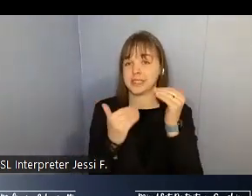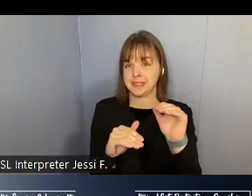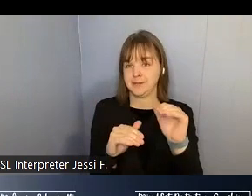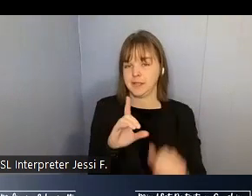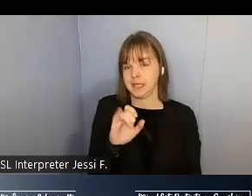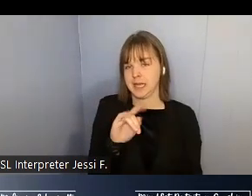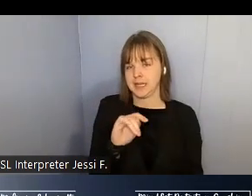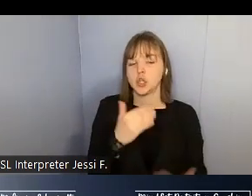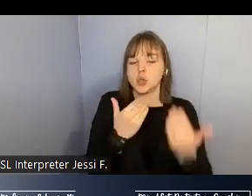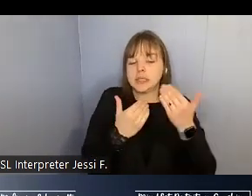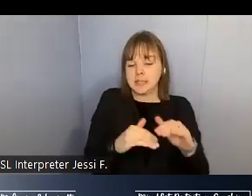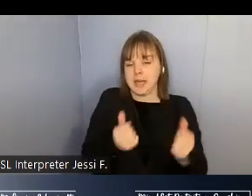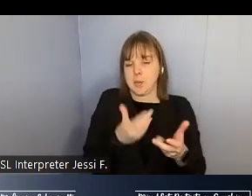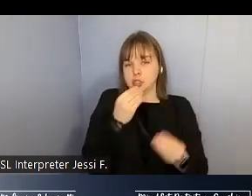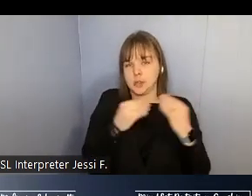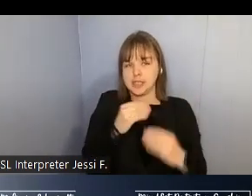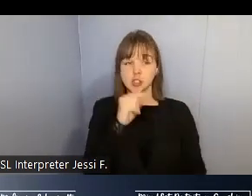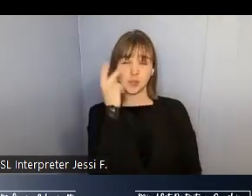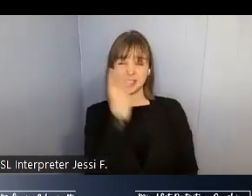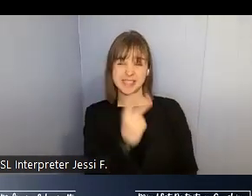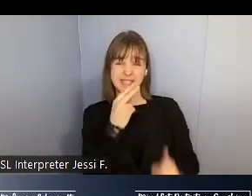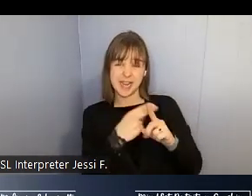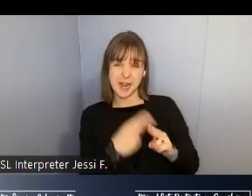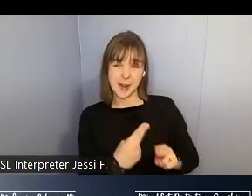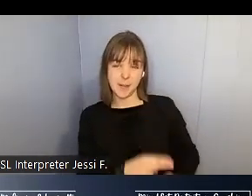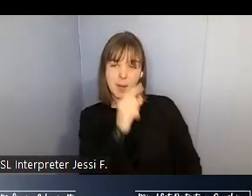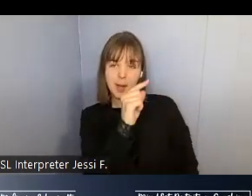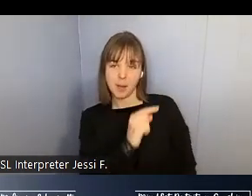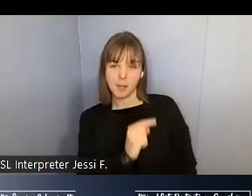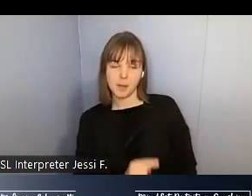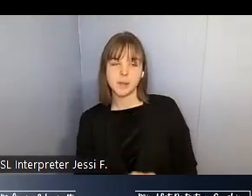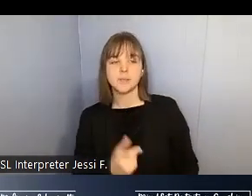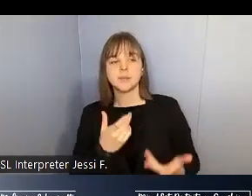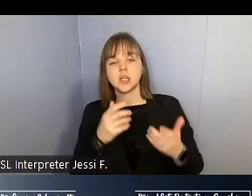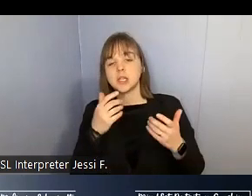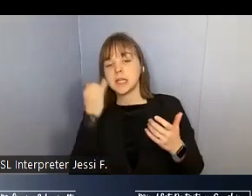Did they not work? What happened when you stopped the diet? And there are more than just these.